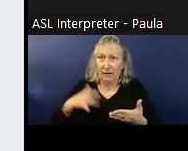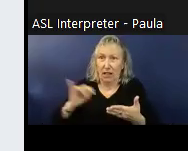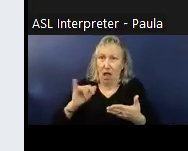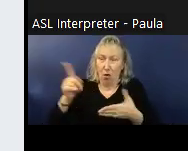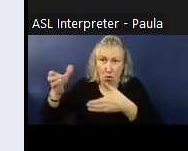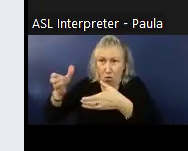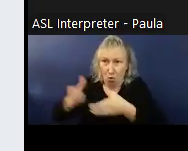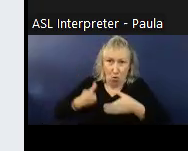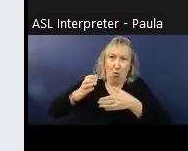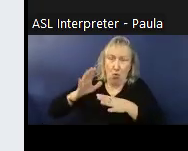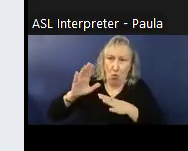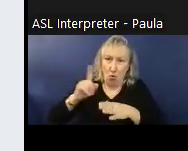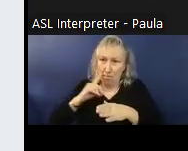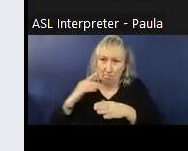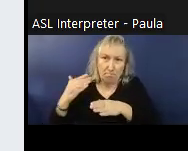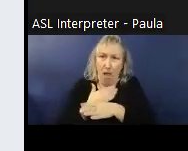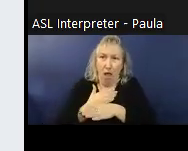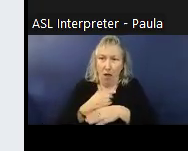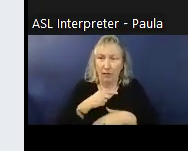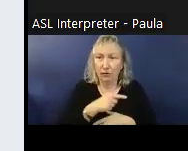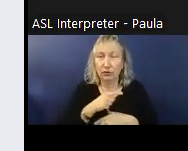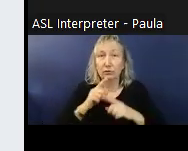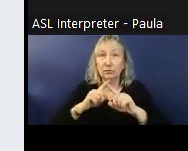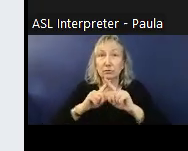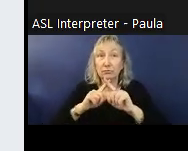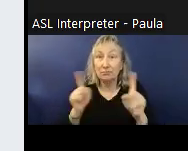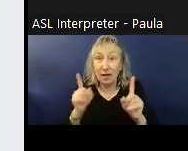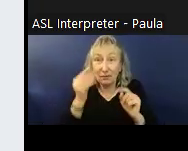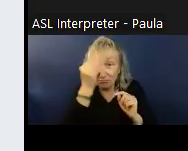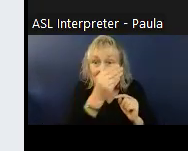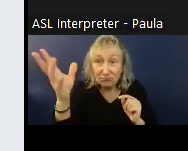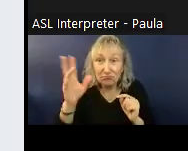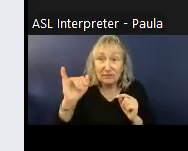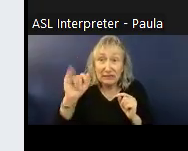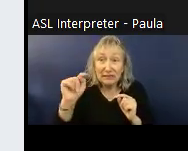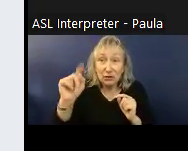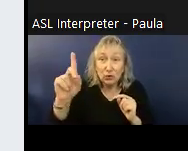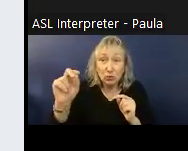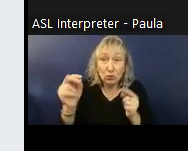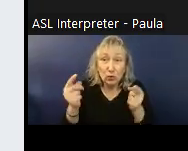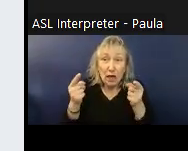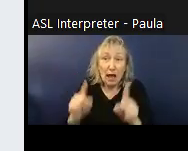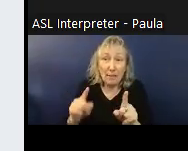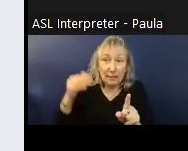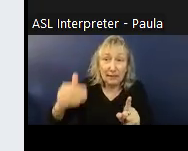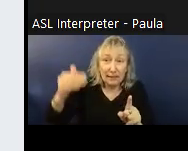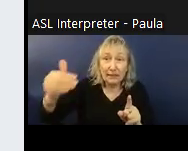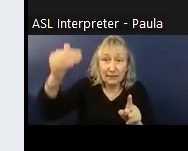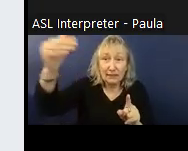I will say it's not uncommon for situations to fall under maybe multiple